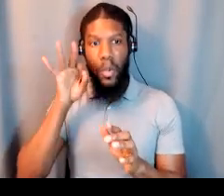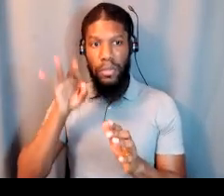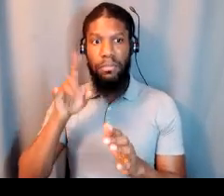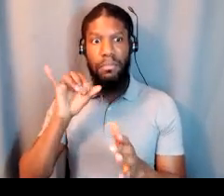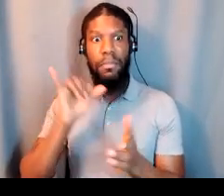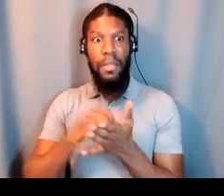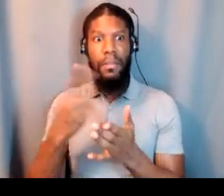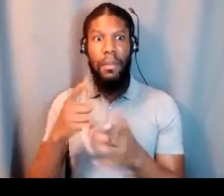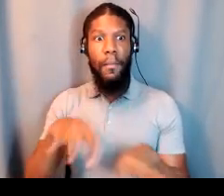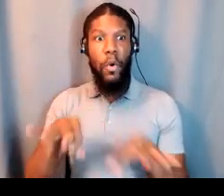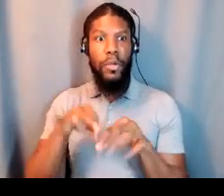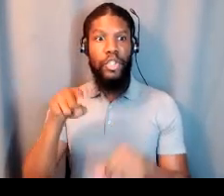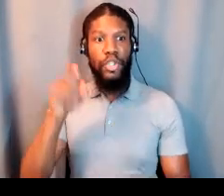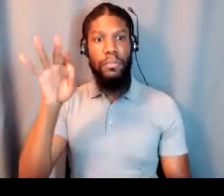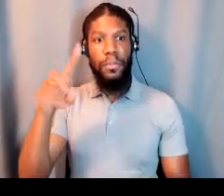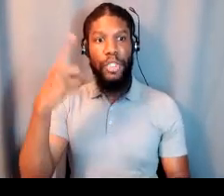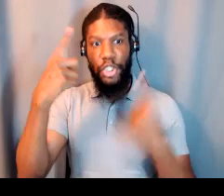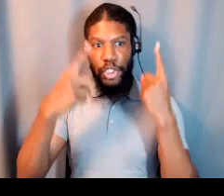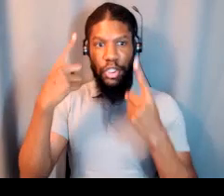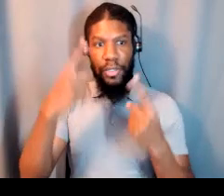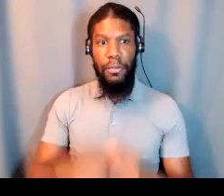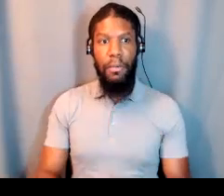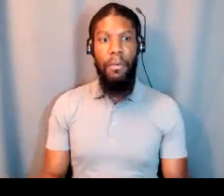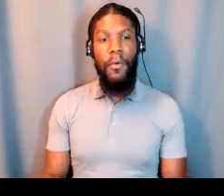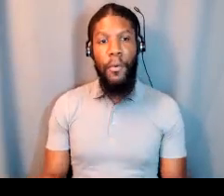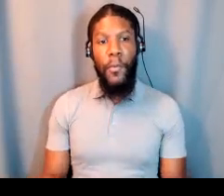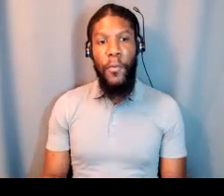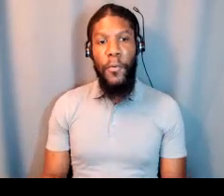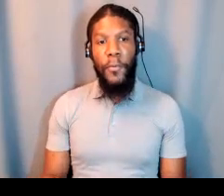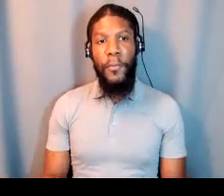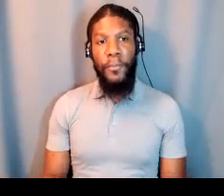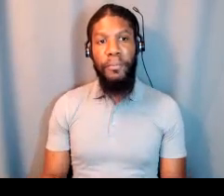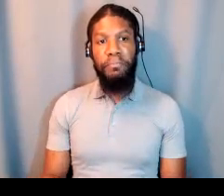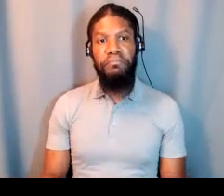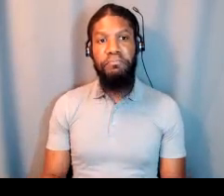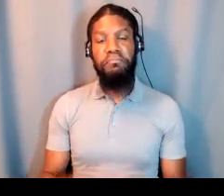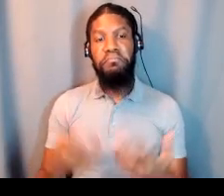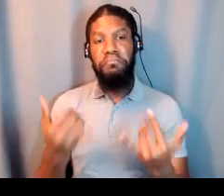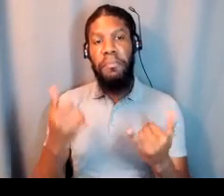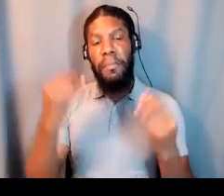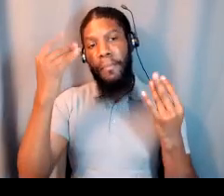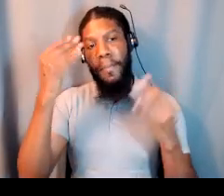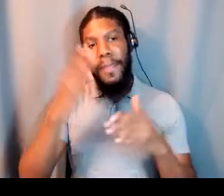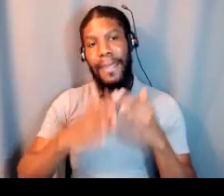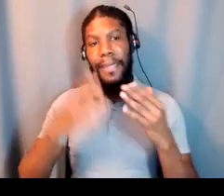So some ending thoughts and conclusions and ponderings. As usual,